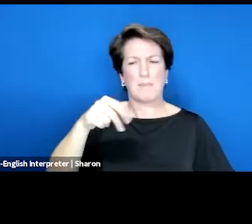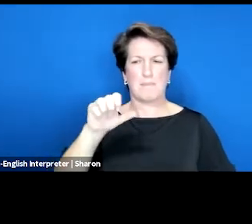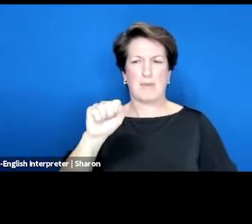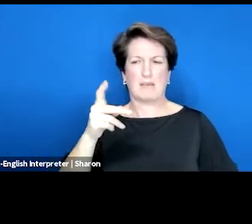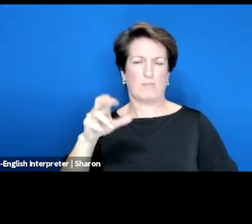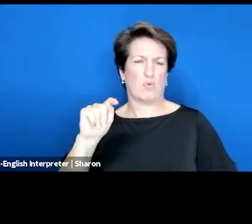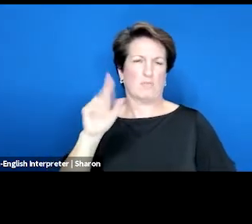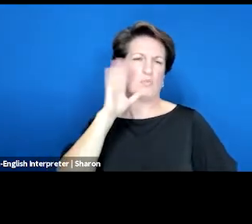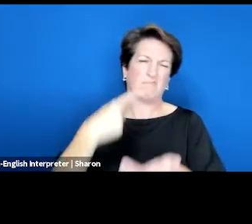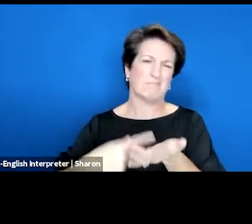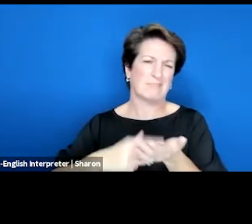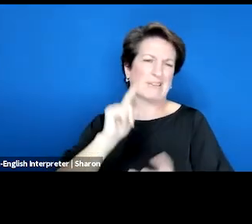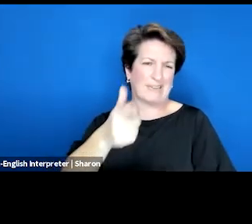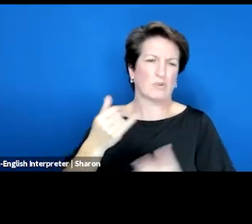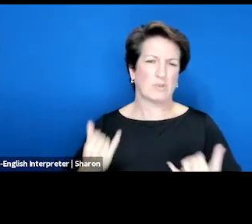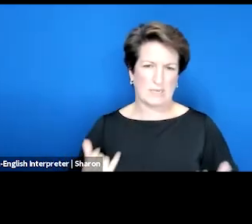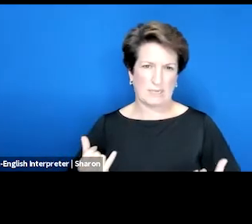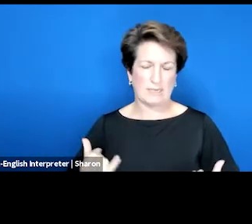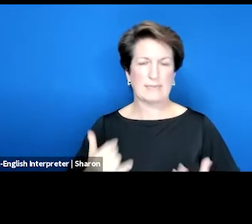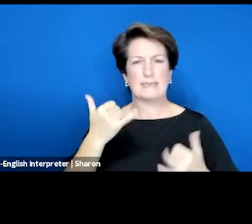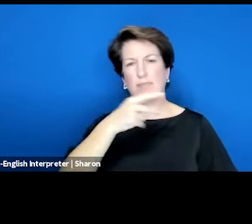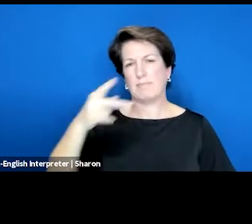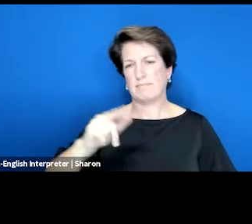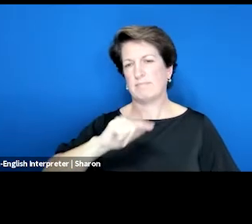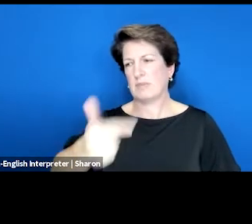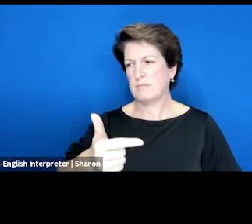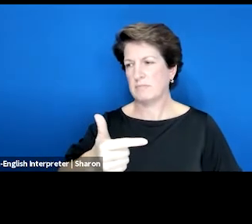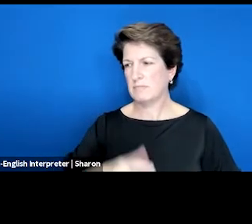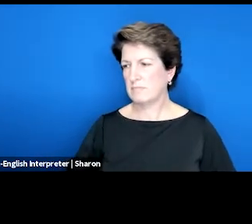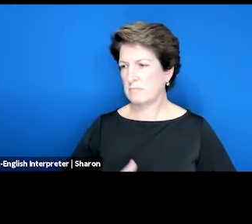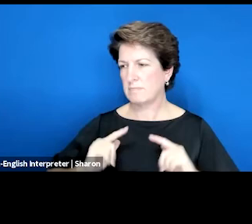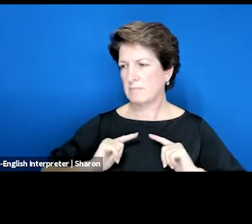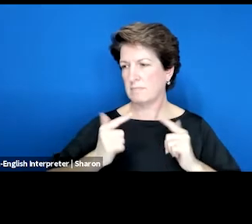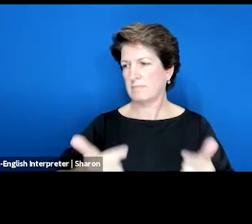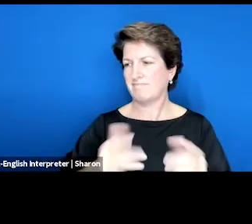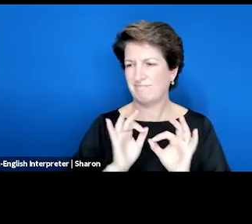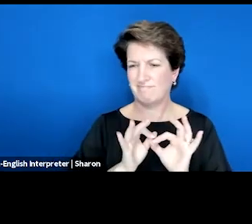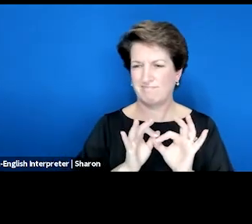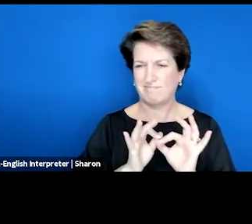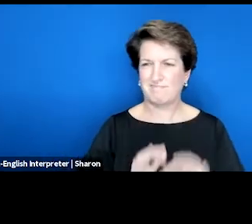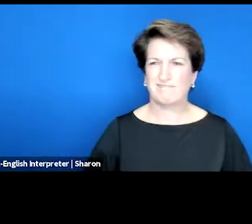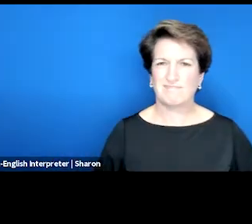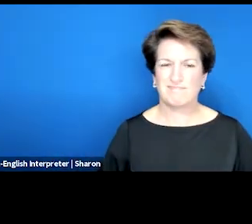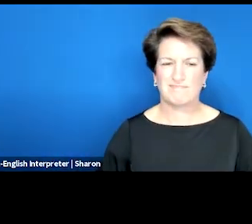importance to our community, that includes not just access to the